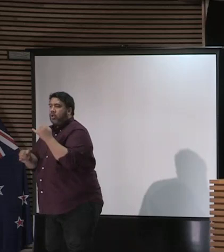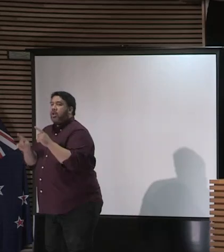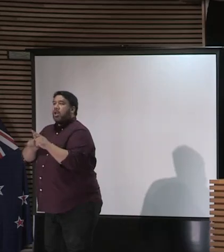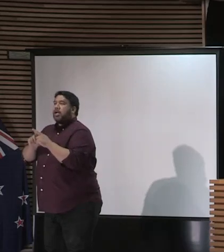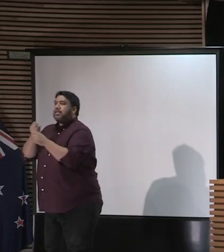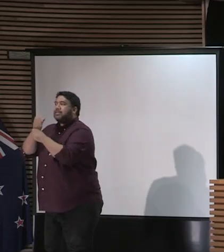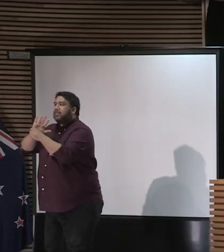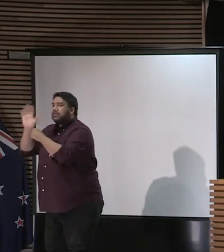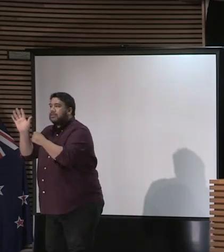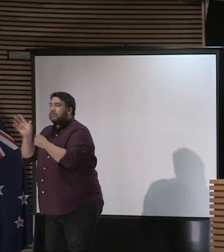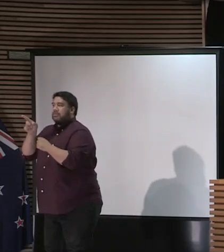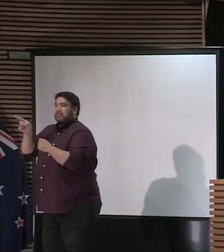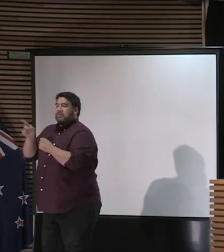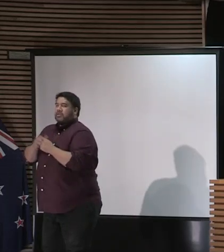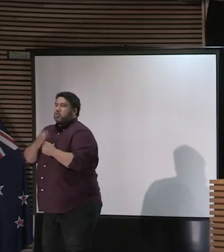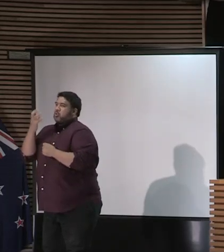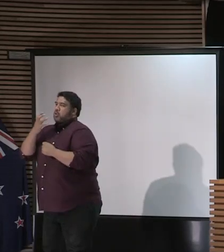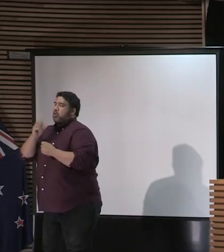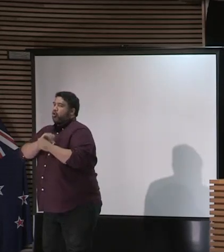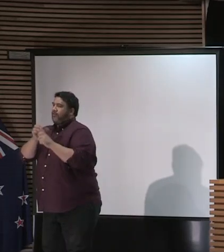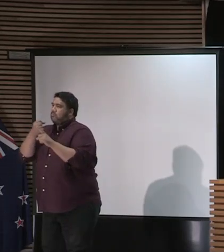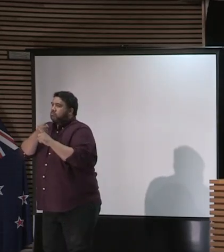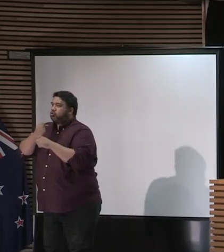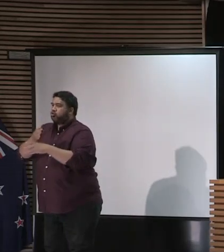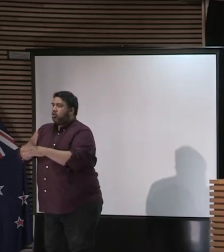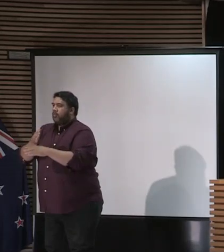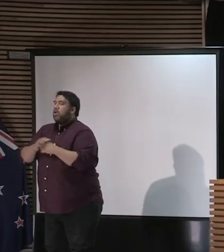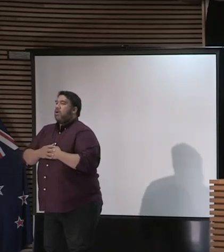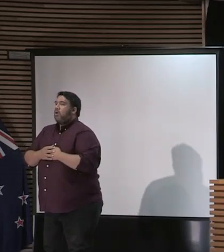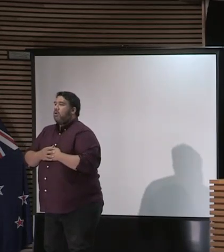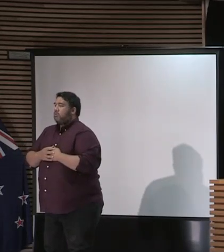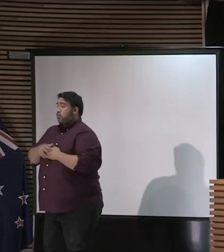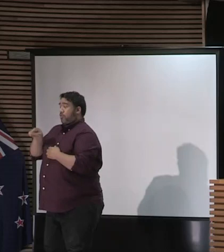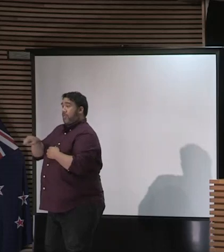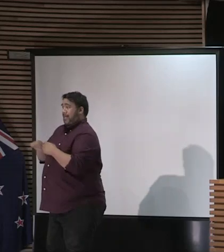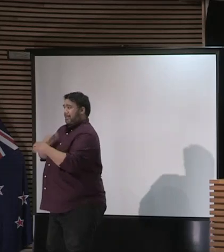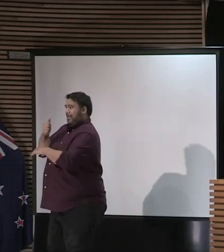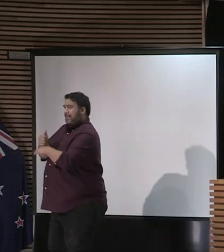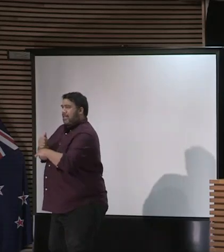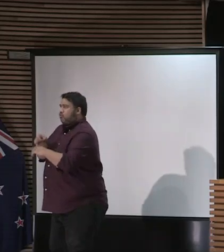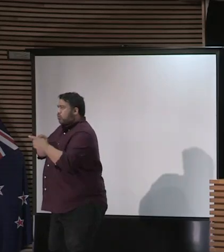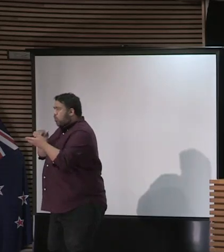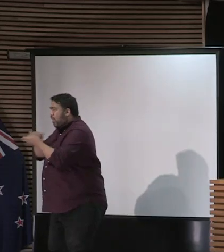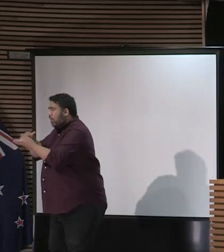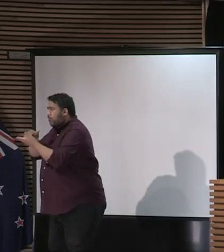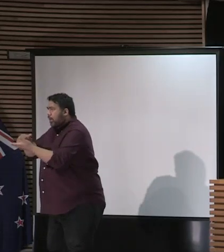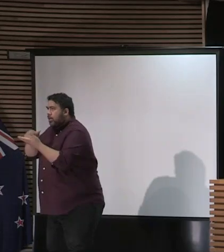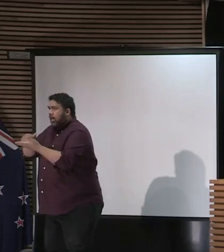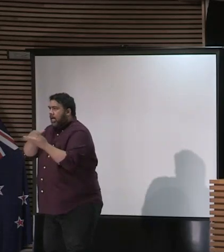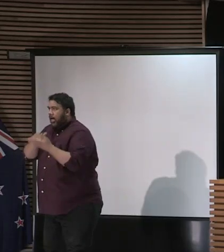stepped up rapid response teams from across the country to work in regions immediately